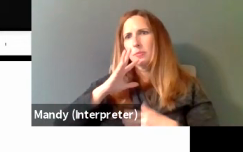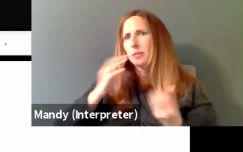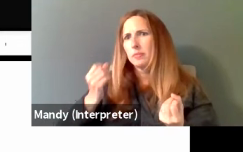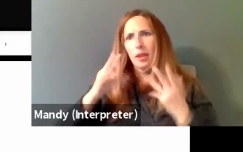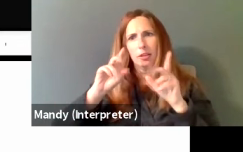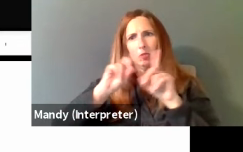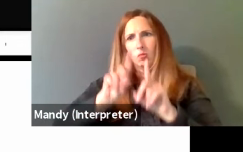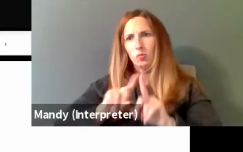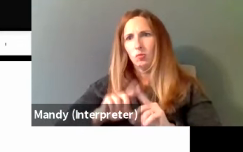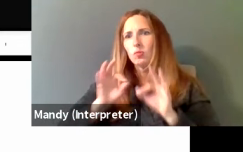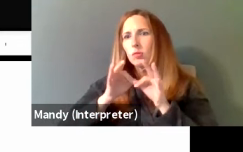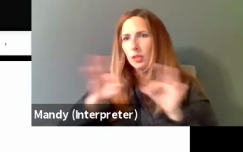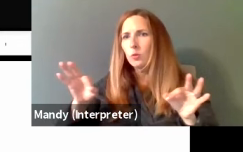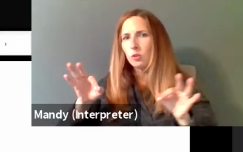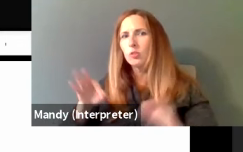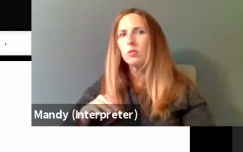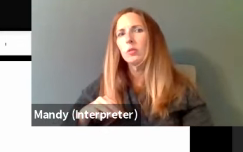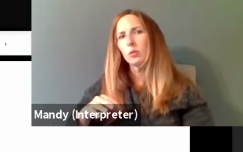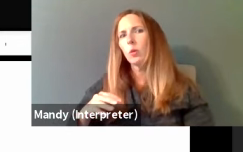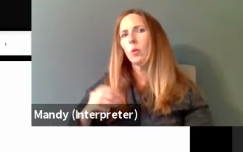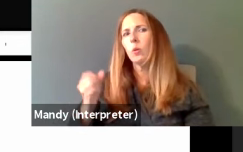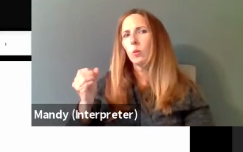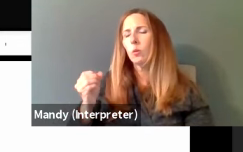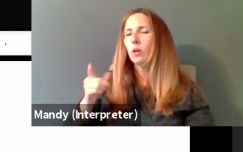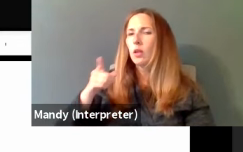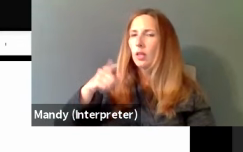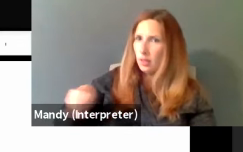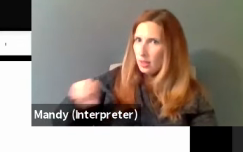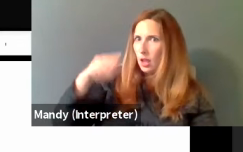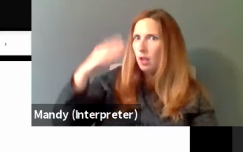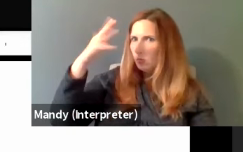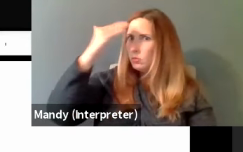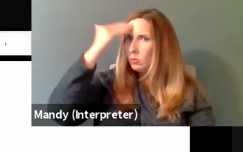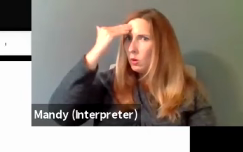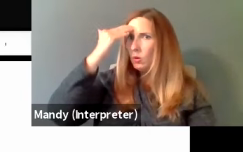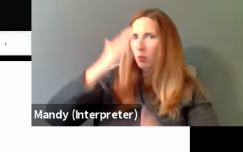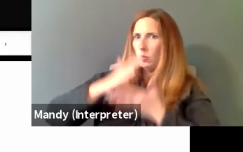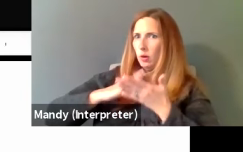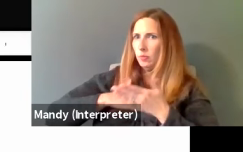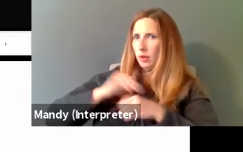So they know as part of their job, they will be interpreting.